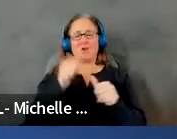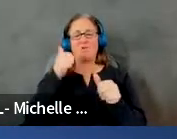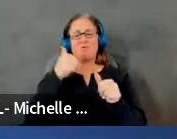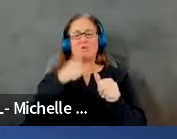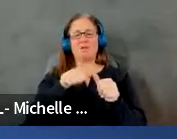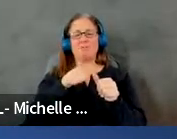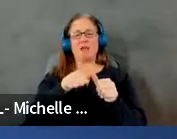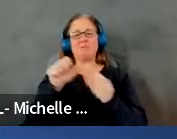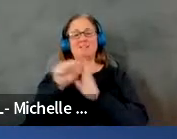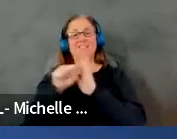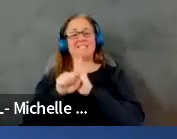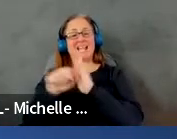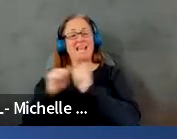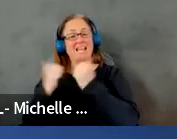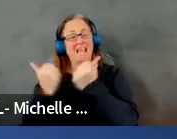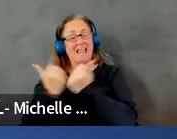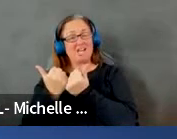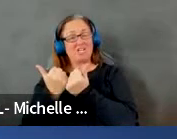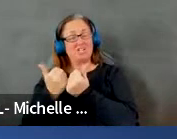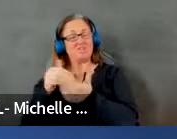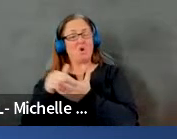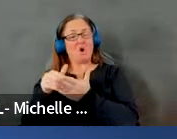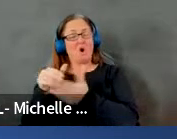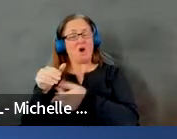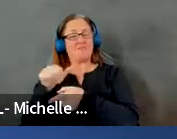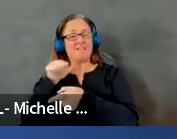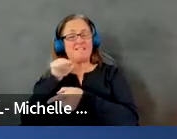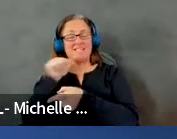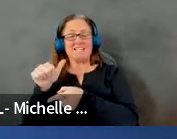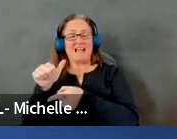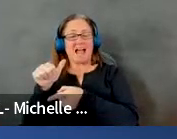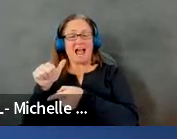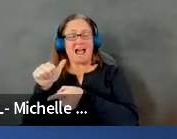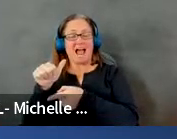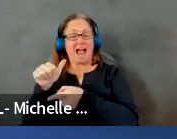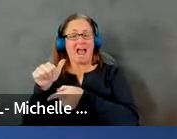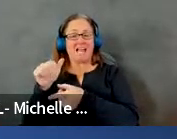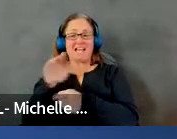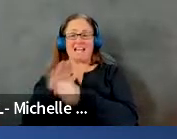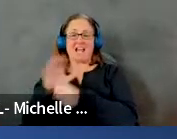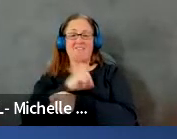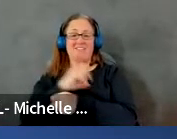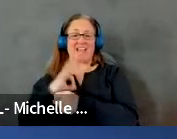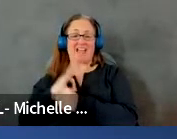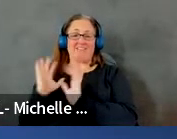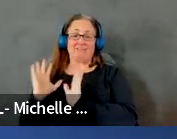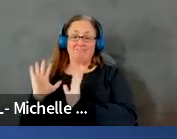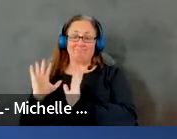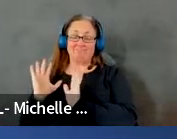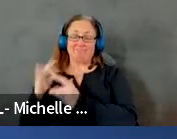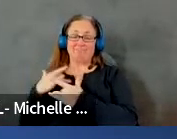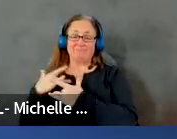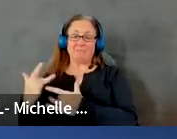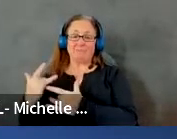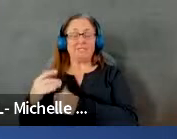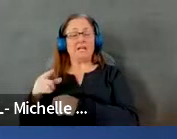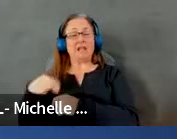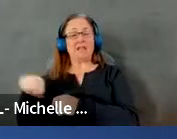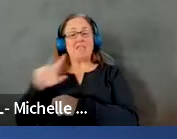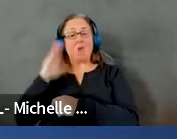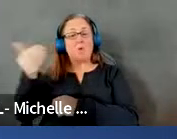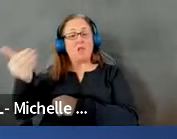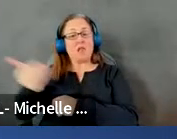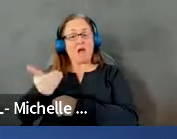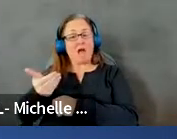state agencies are often not extraordinarily well staffed and they will hire vendors or